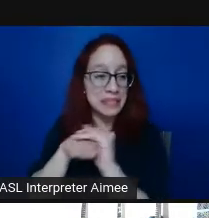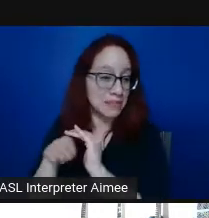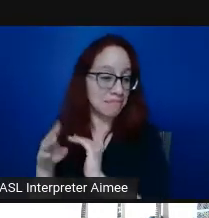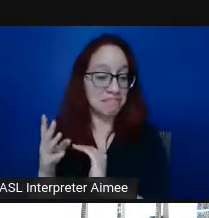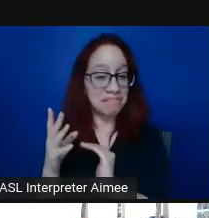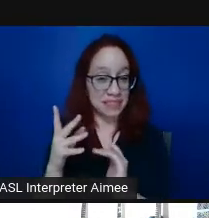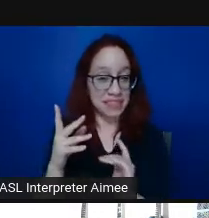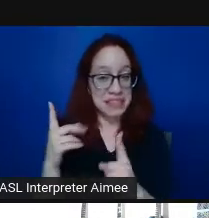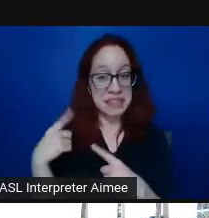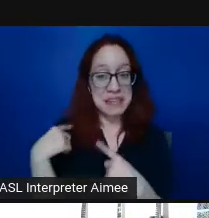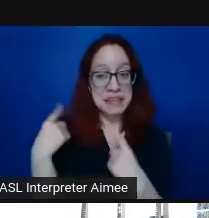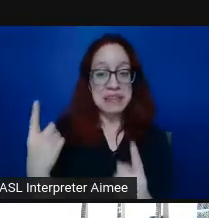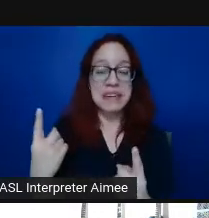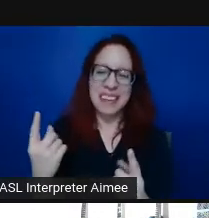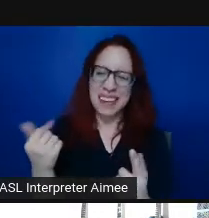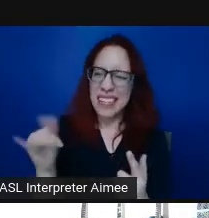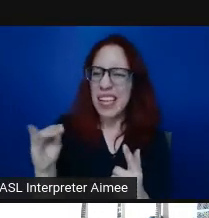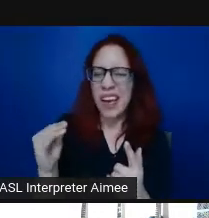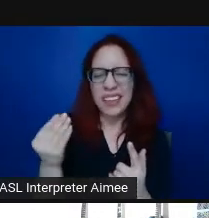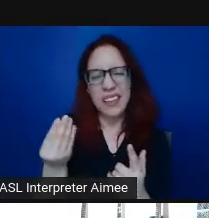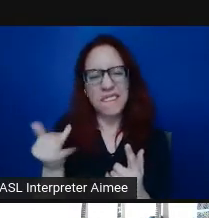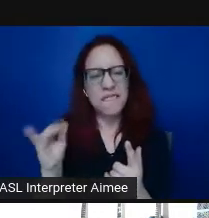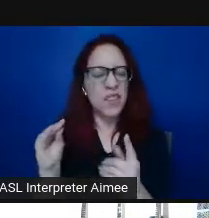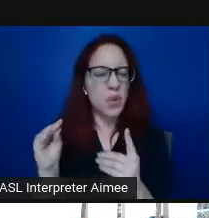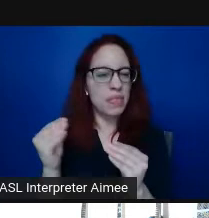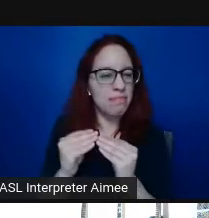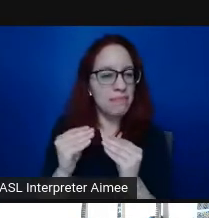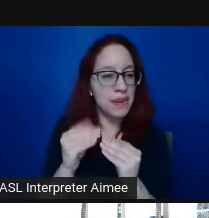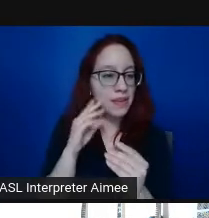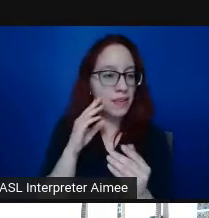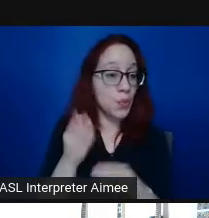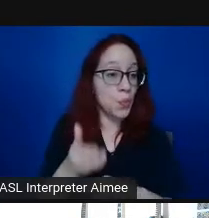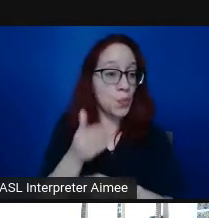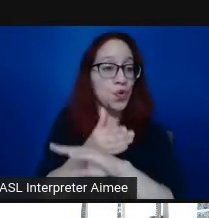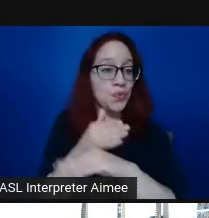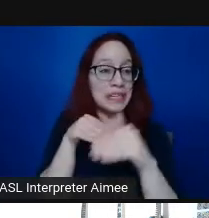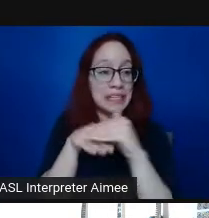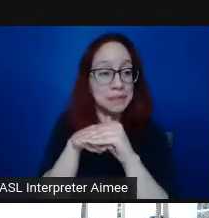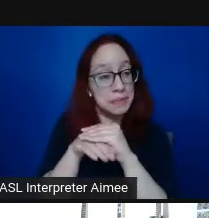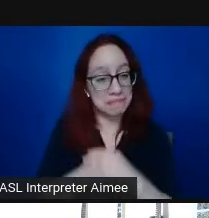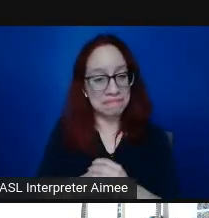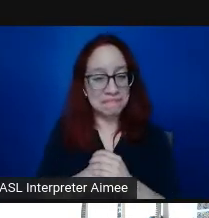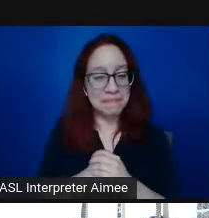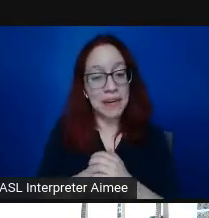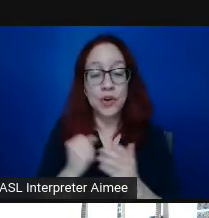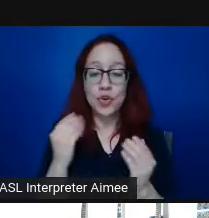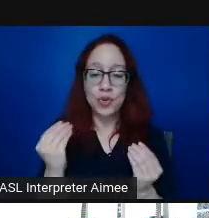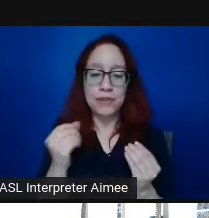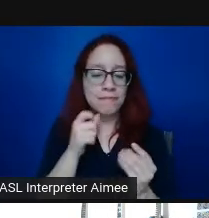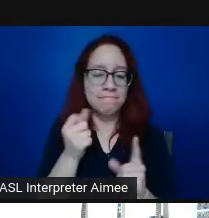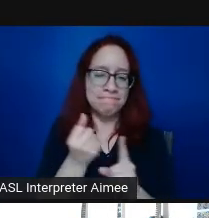I've still got a couple of things in there which are for improved accessibility. I don't need to say anything more about myself.